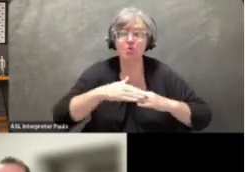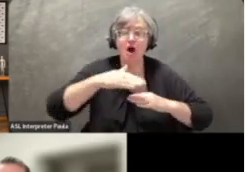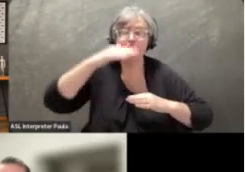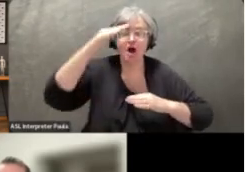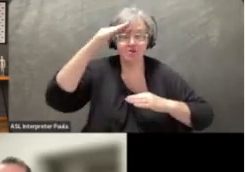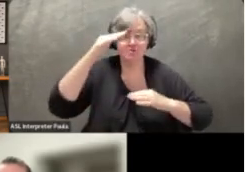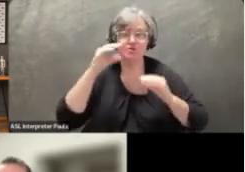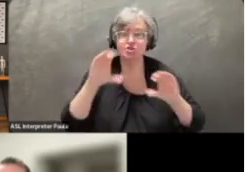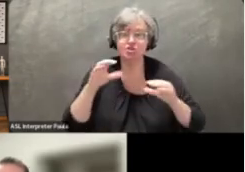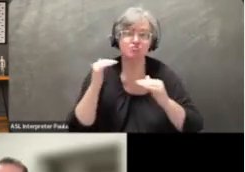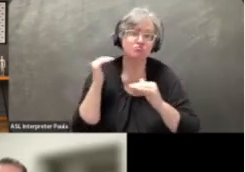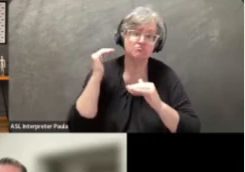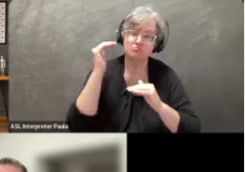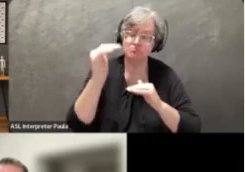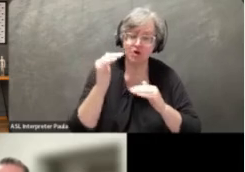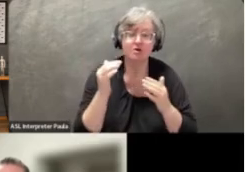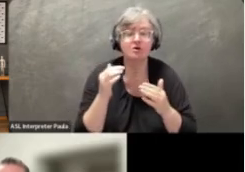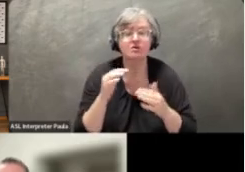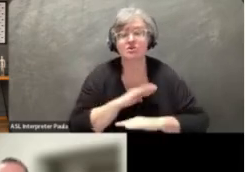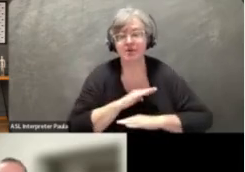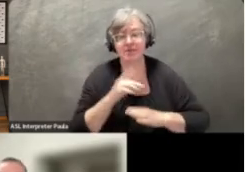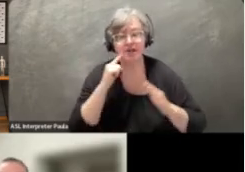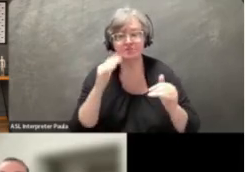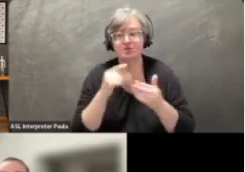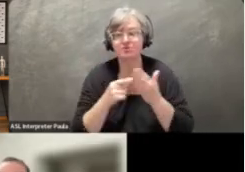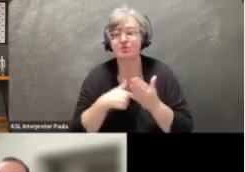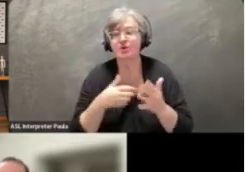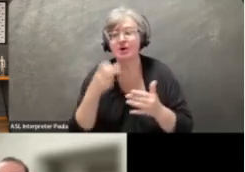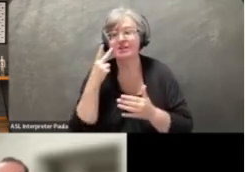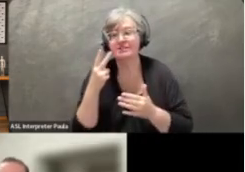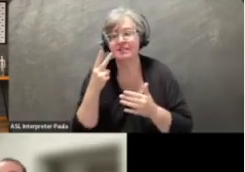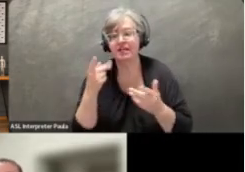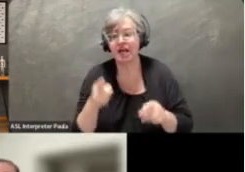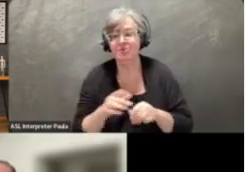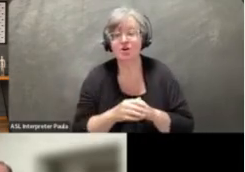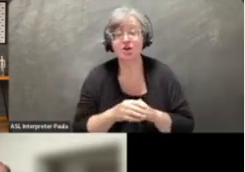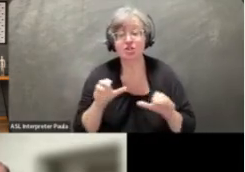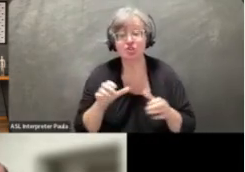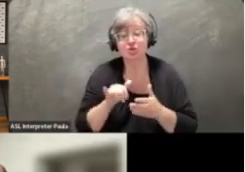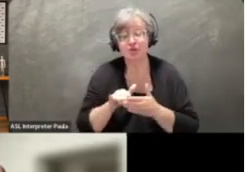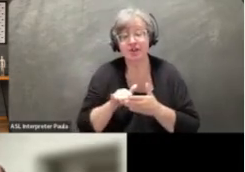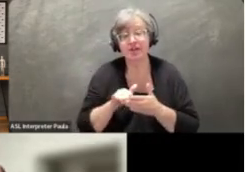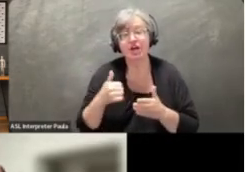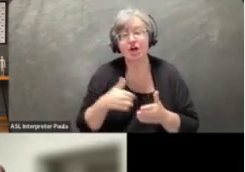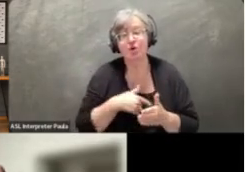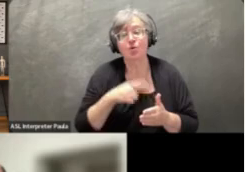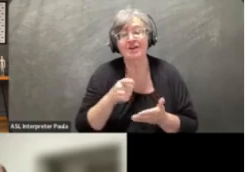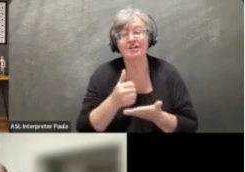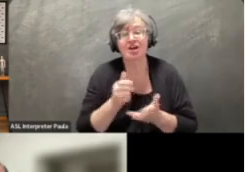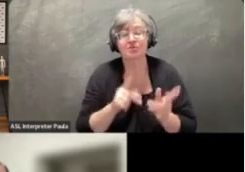the expectations and what we really want to see happen? And in order to do that. We need to help people understand that the